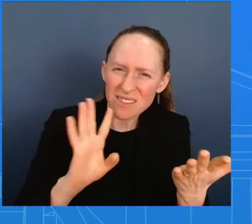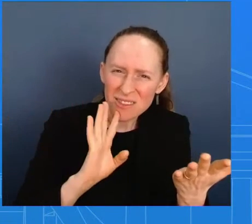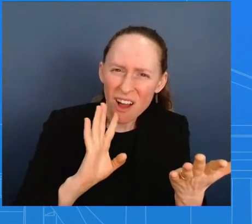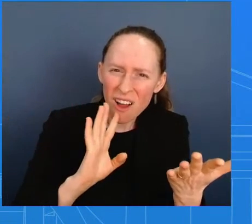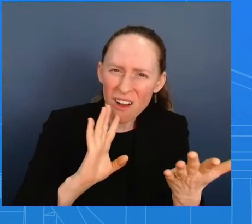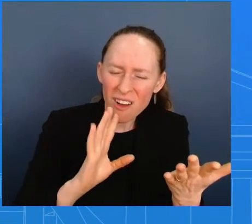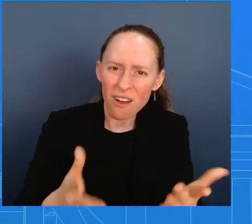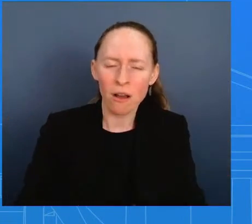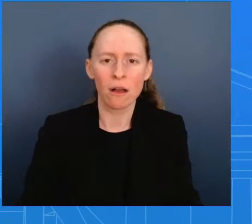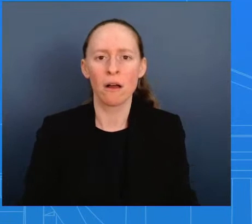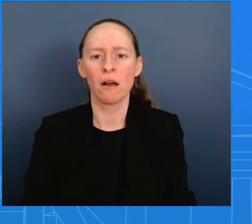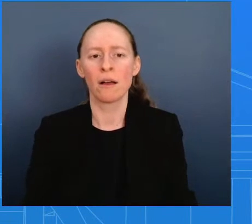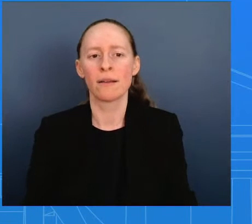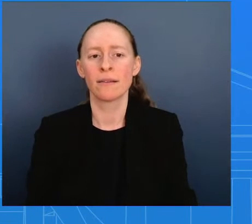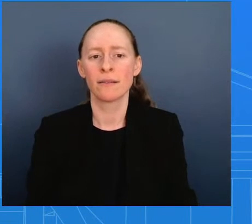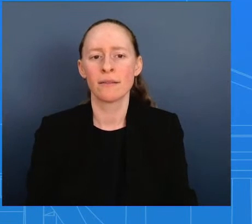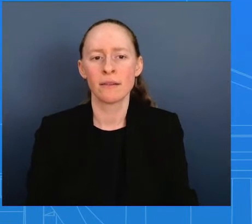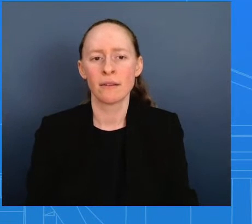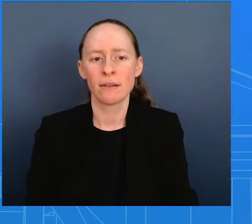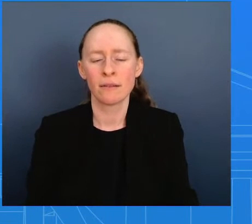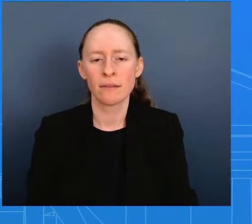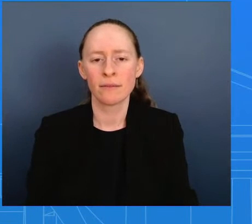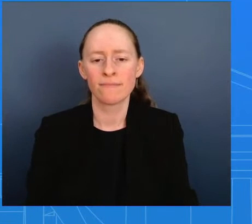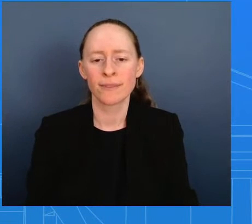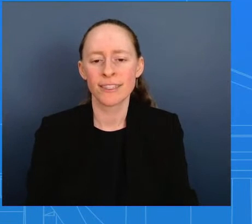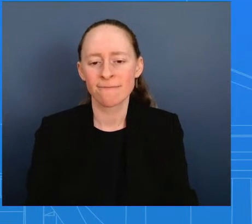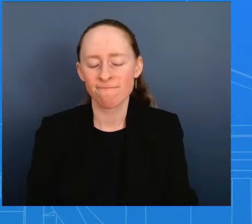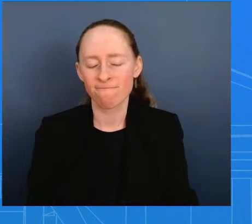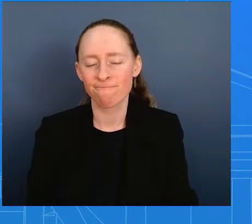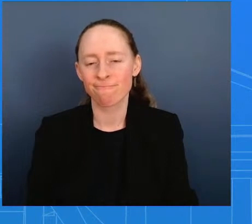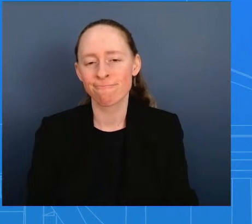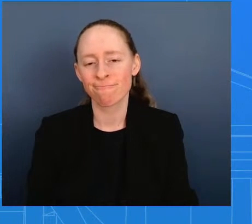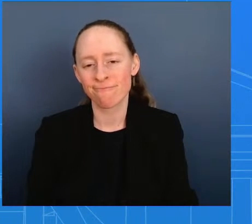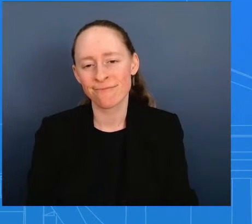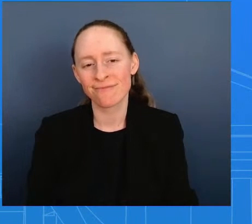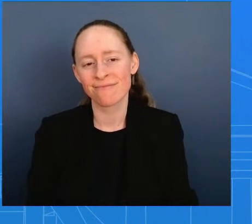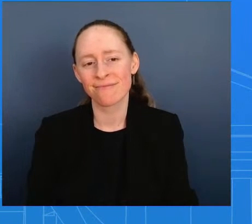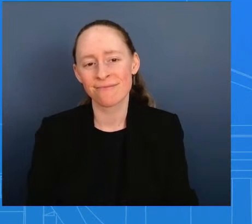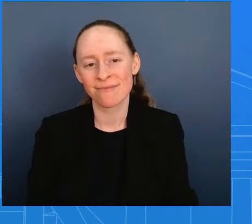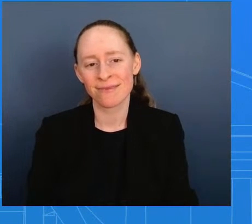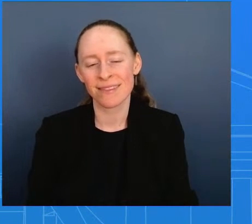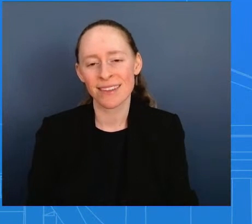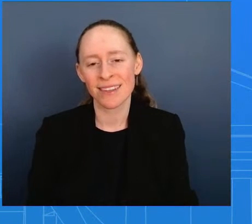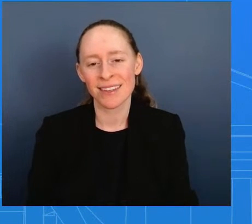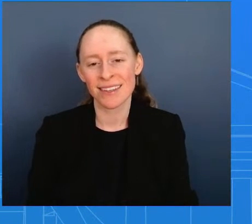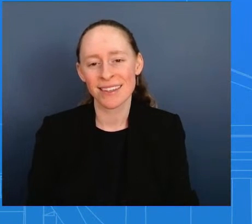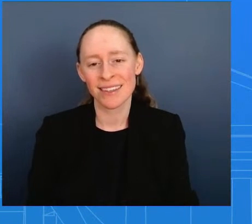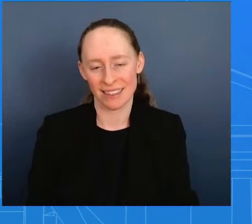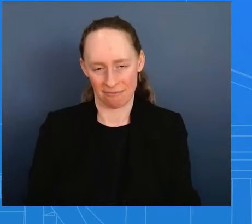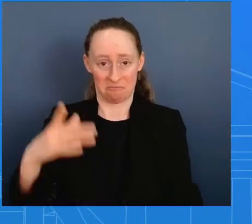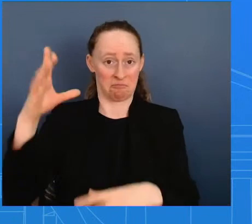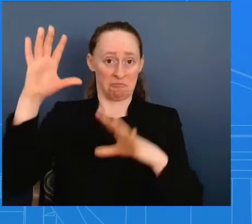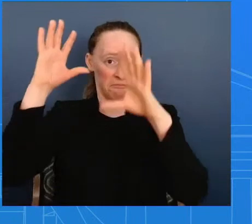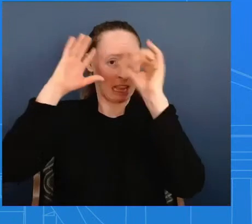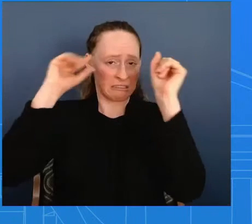as I say often, certainly going to let the President speak for himself. The Press: But he didn't finish speaking, so can you finish? Ms. Jean-Pierre: I know, I know. But I -- look --